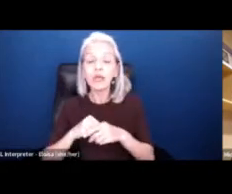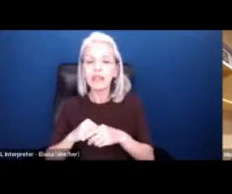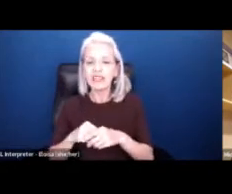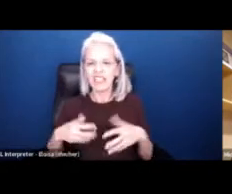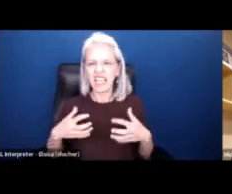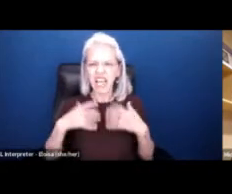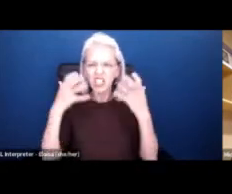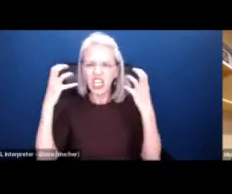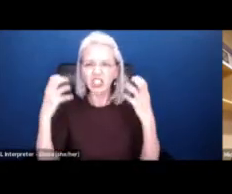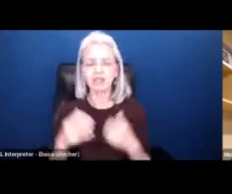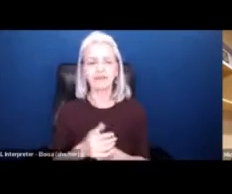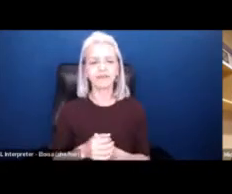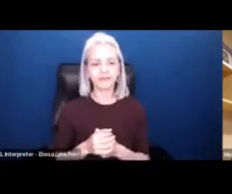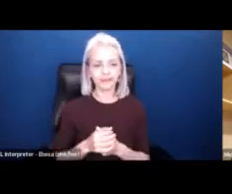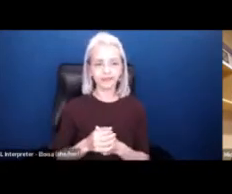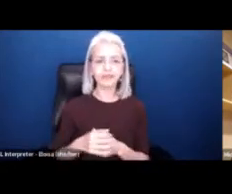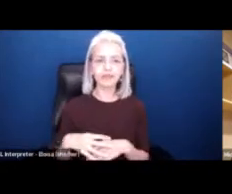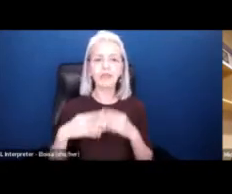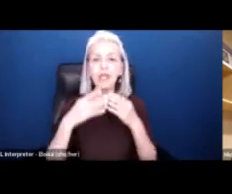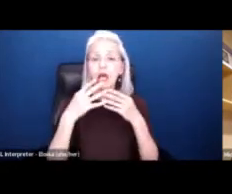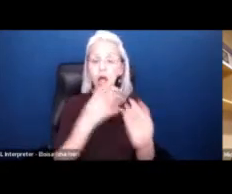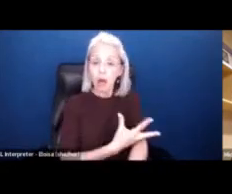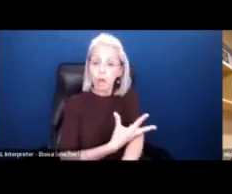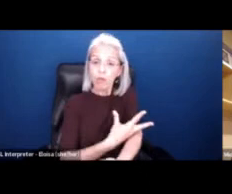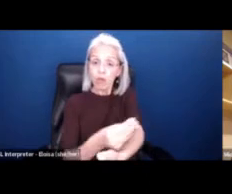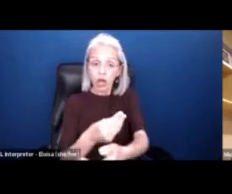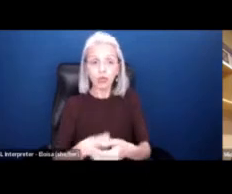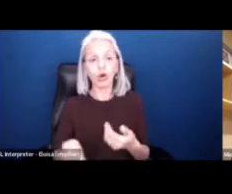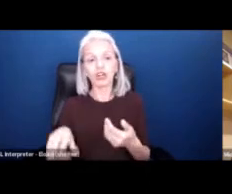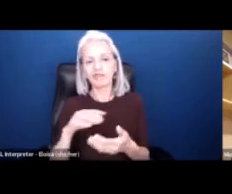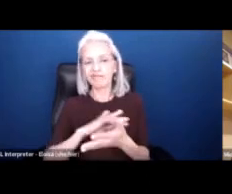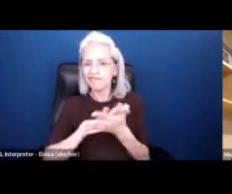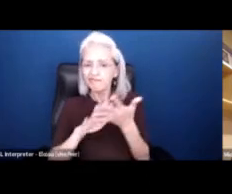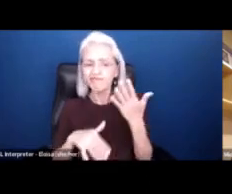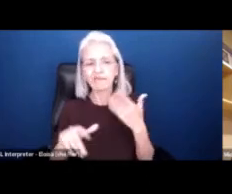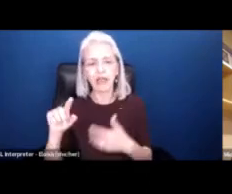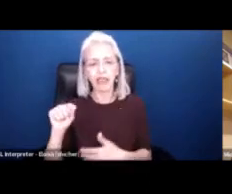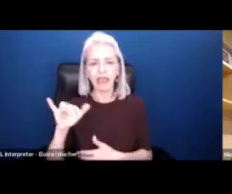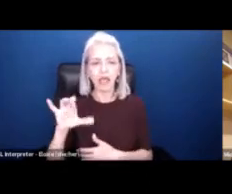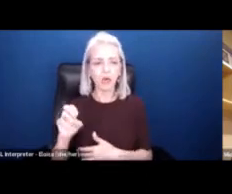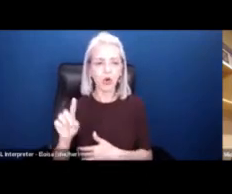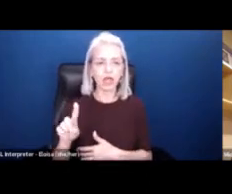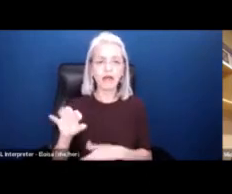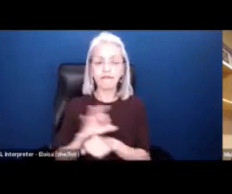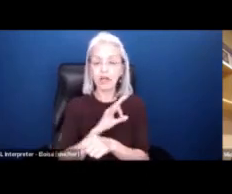helpful in addition to standard psychiatric labs such as thyroid function, and B 12. And you may